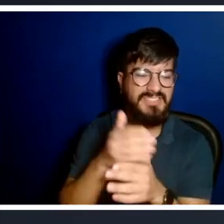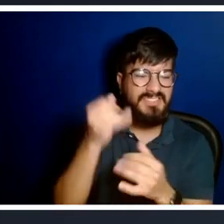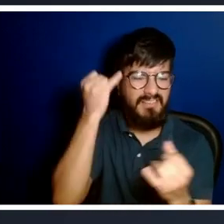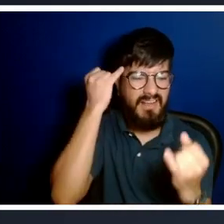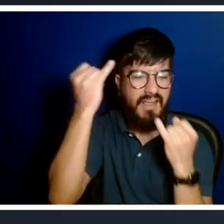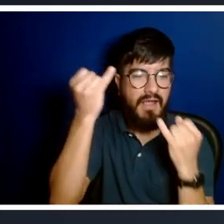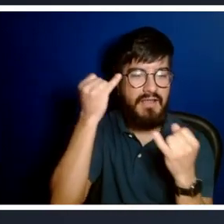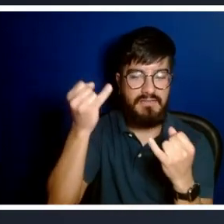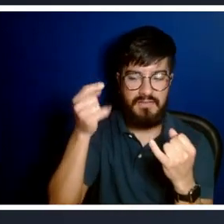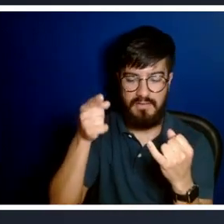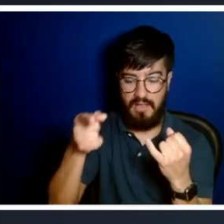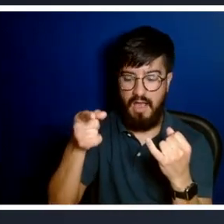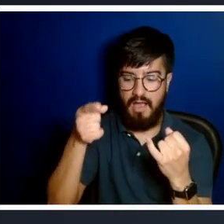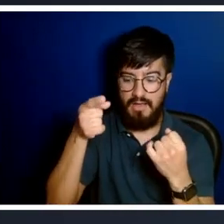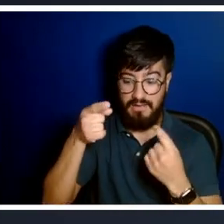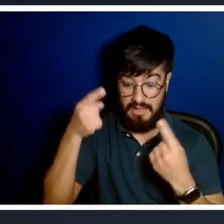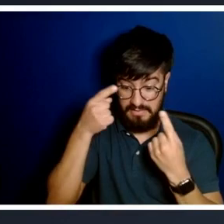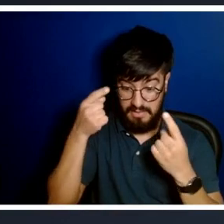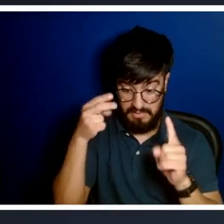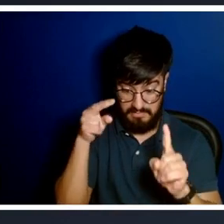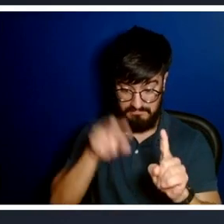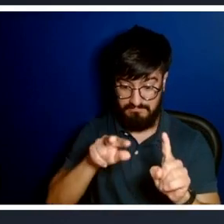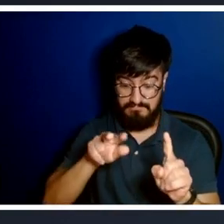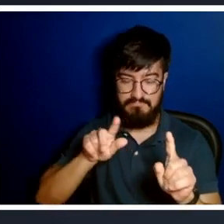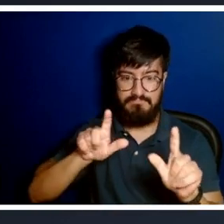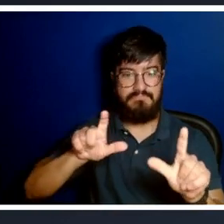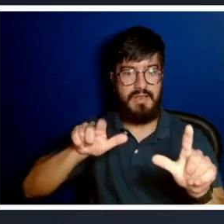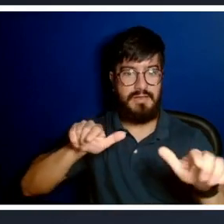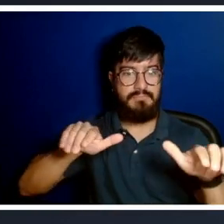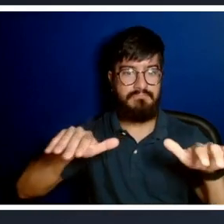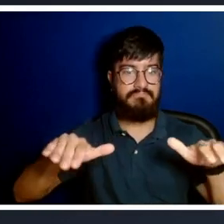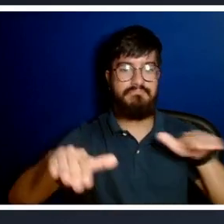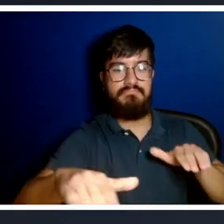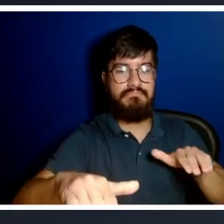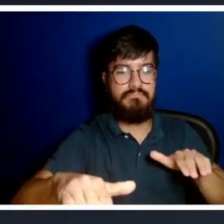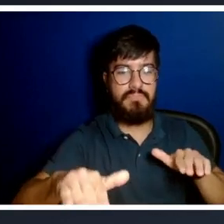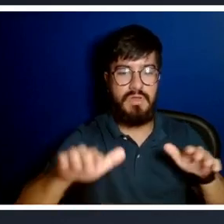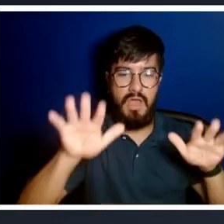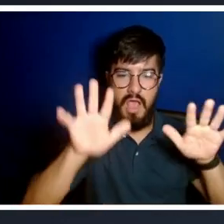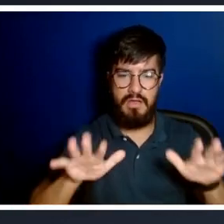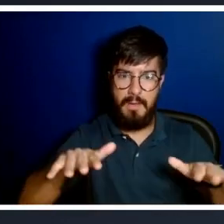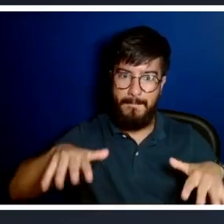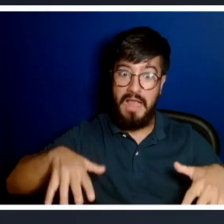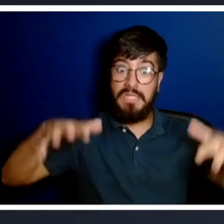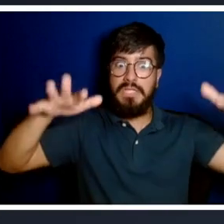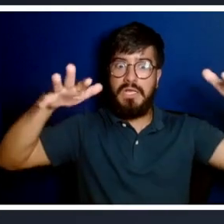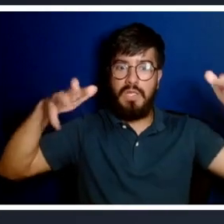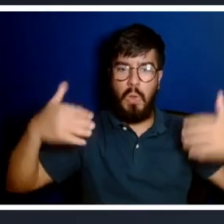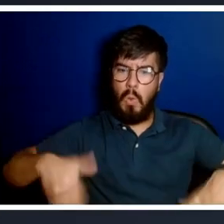mindset from this a really climate anxiety and glue one of -- pairing of course that,